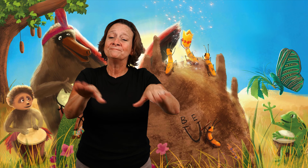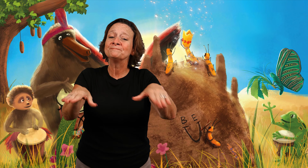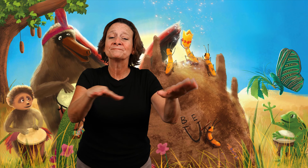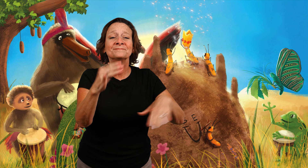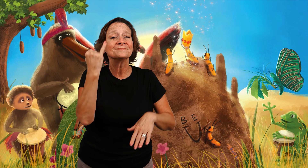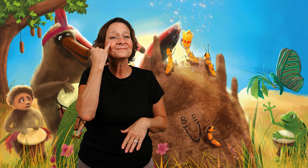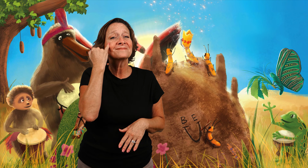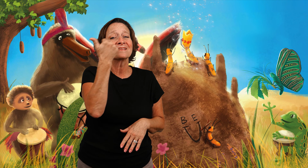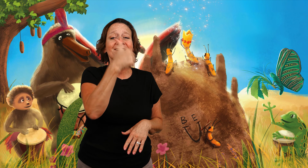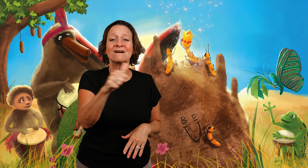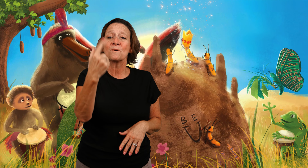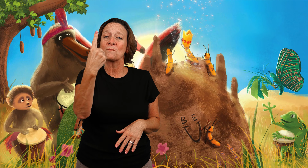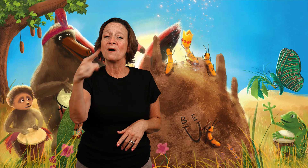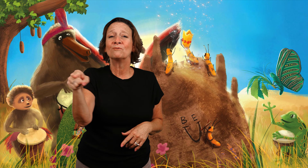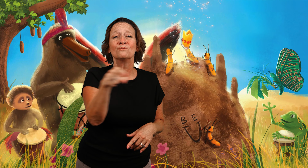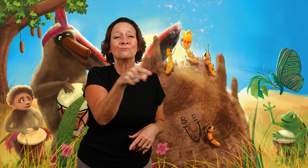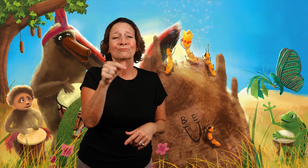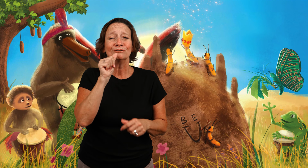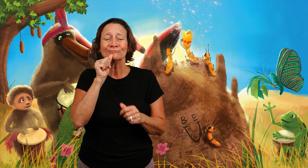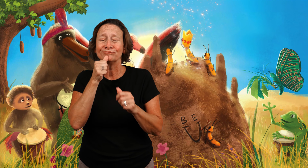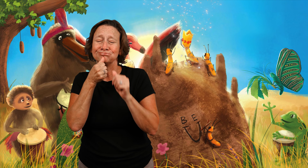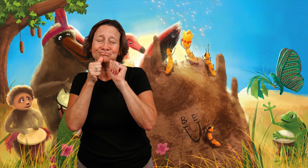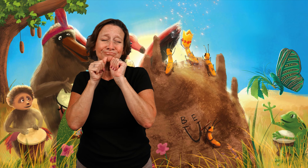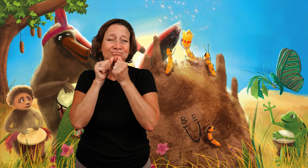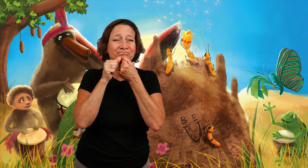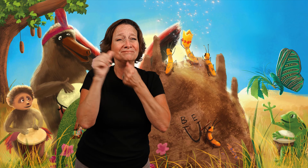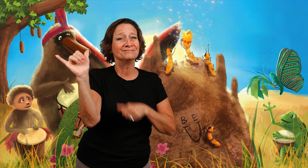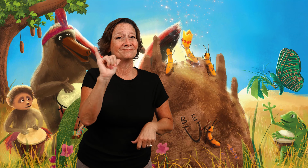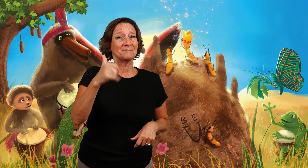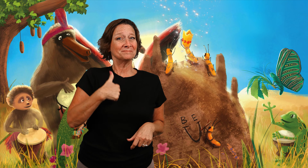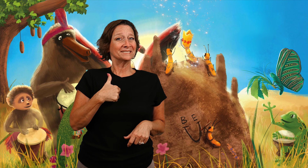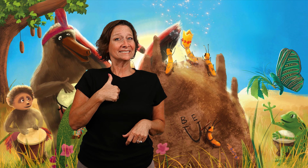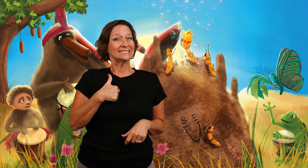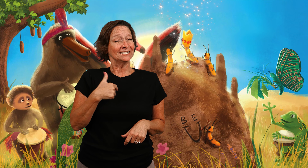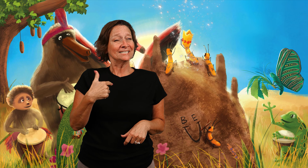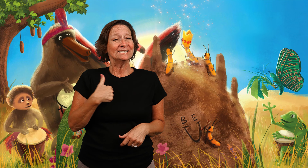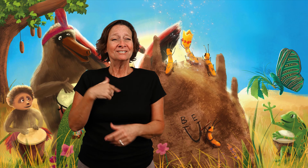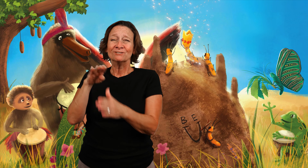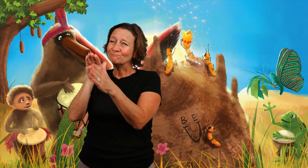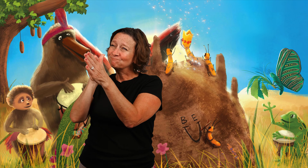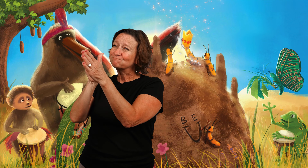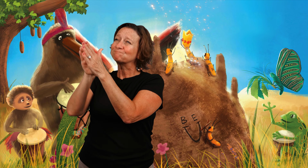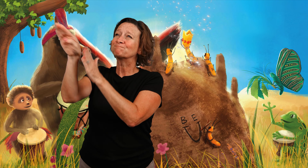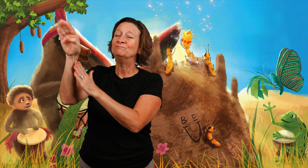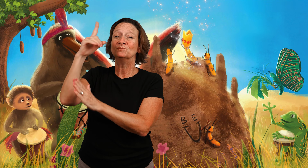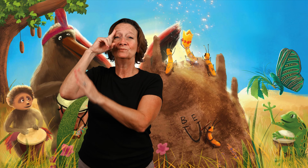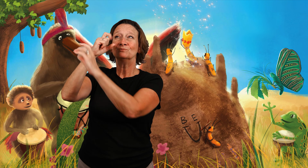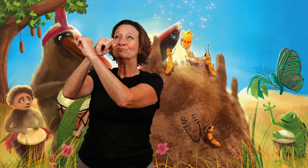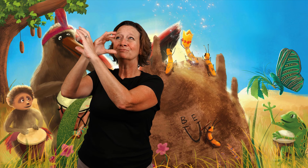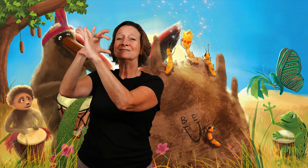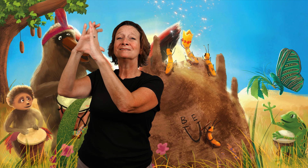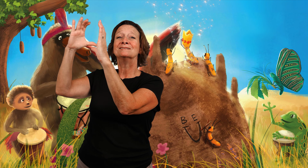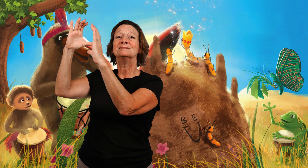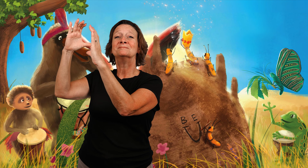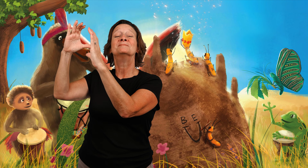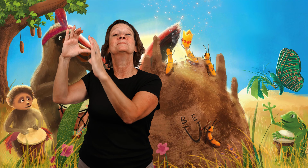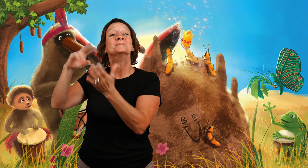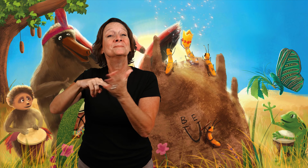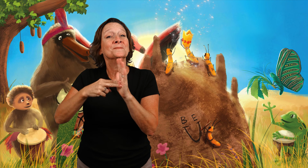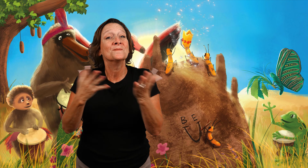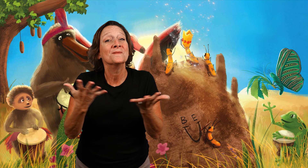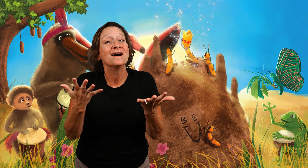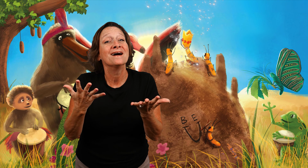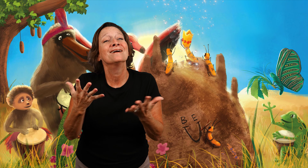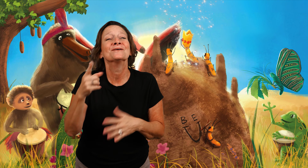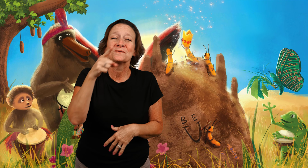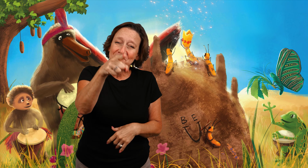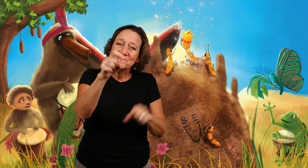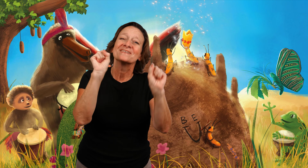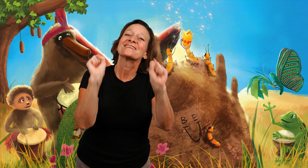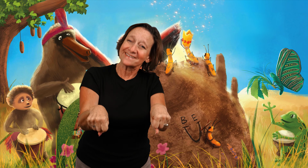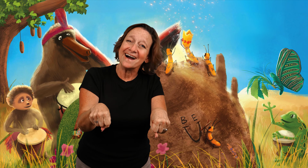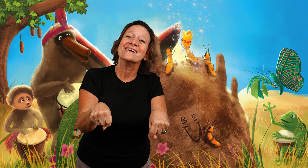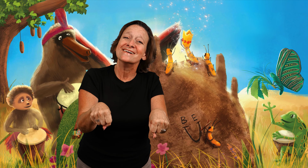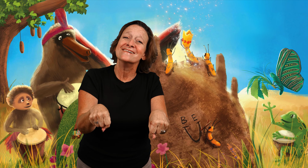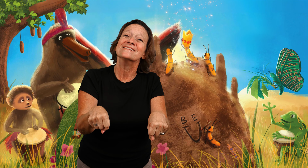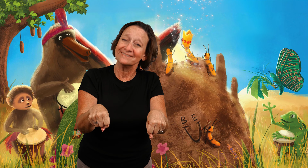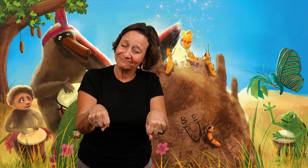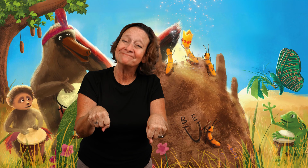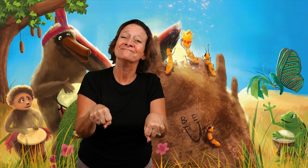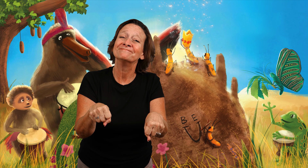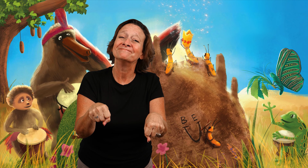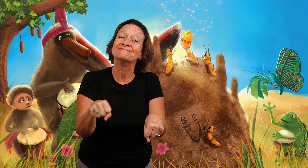“If someone as miserable as me can live her dream, you can too.